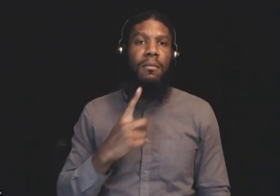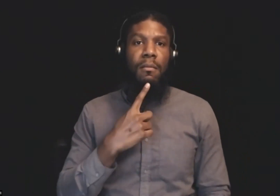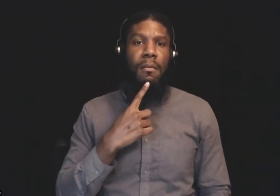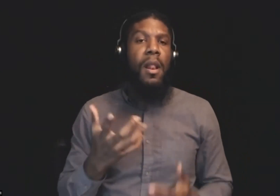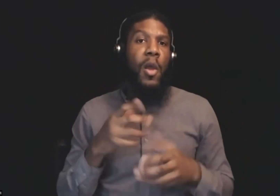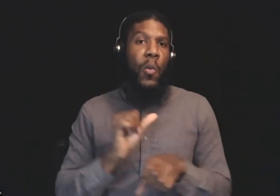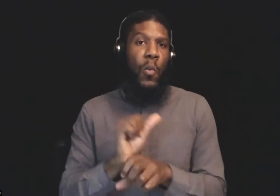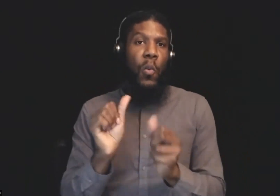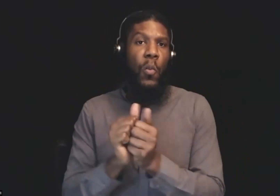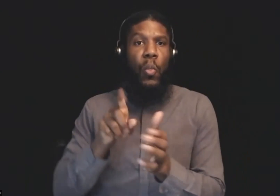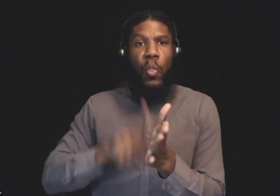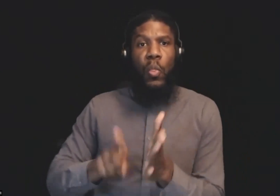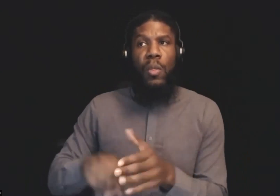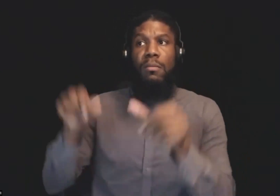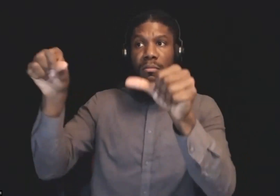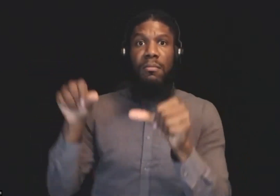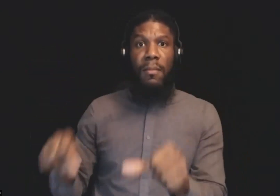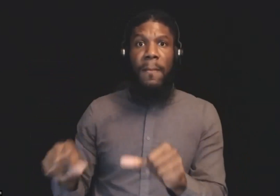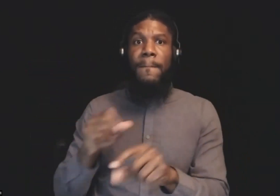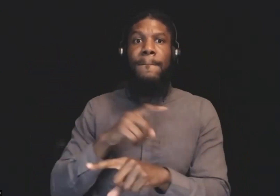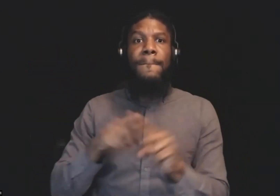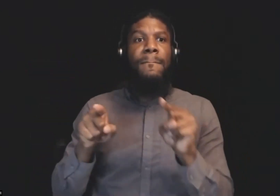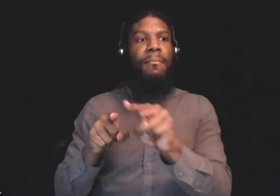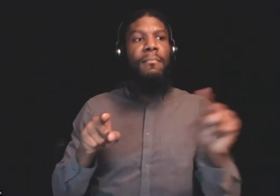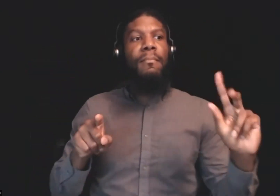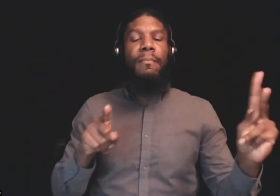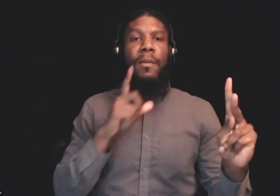but they're not coming into the Center for consultations and a lot of those capacities right,